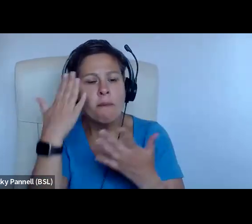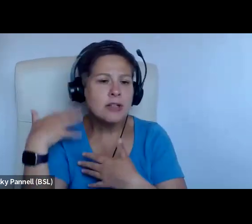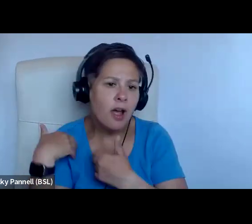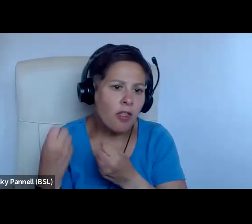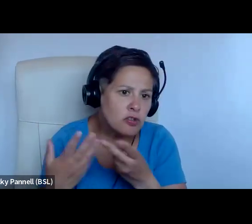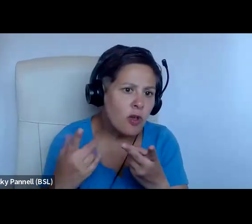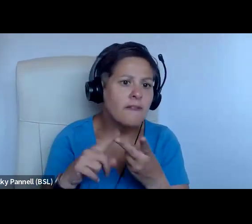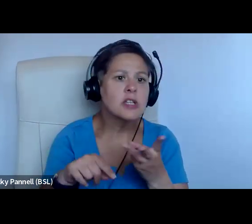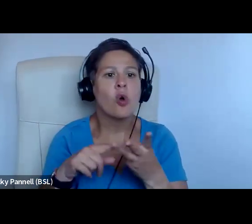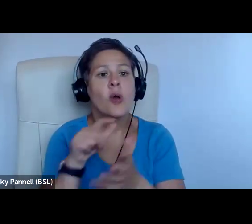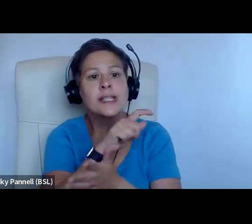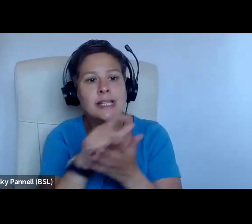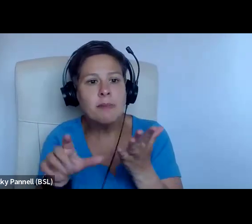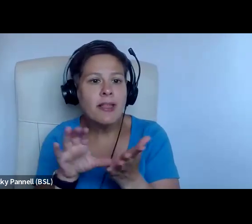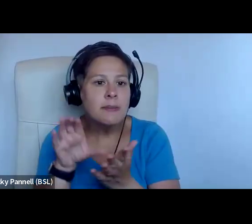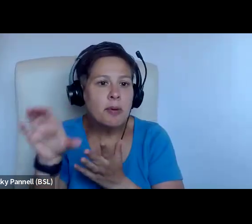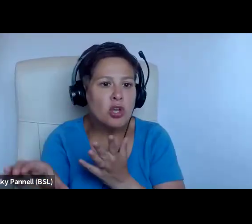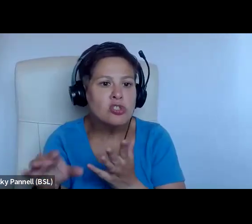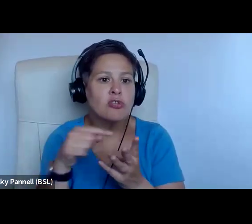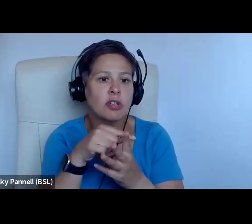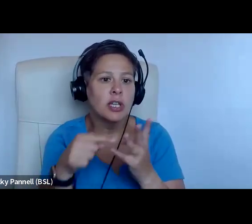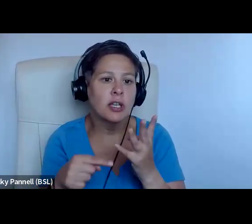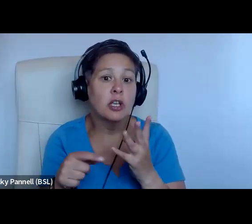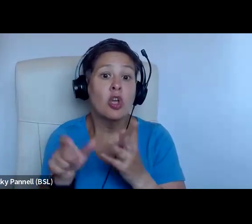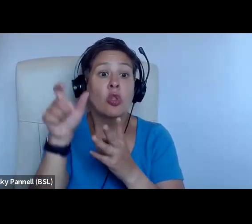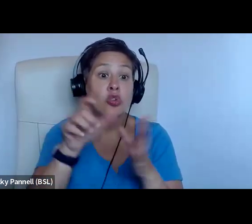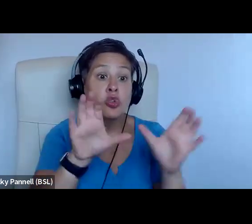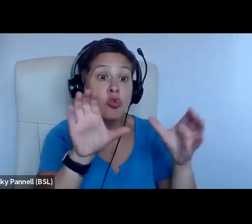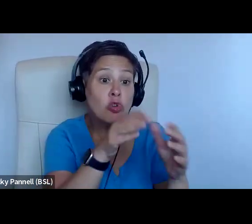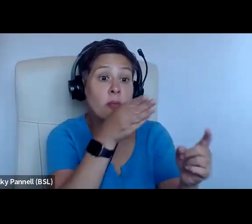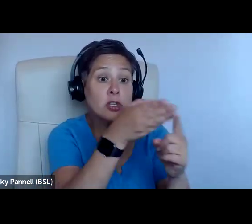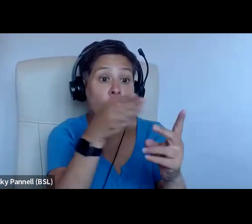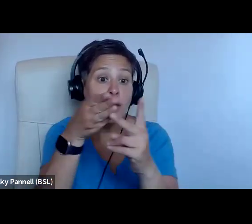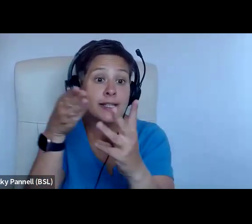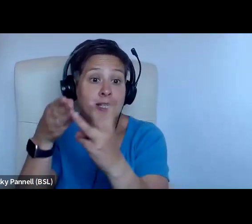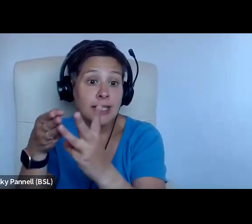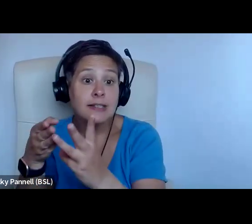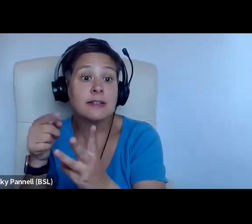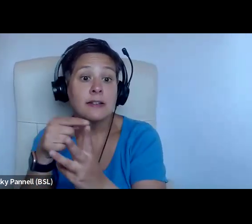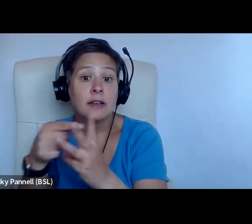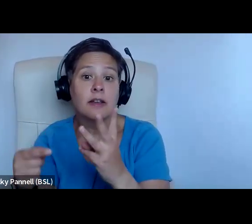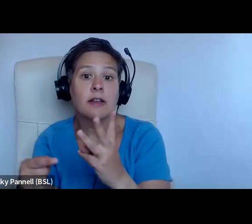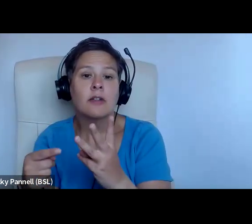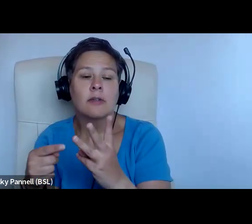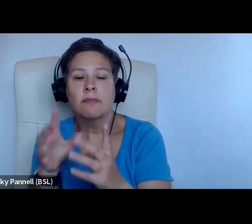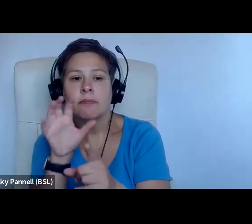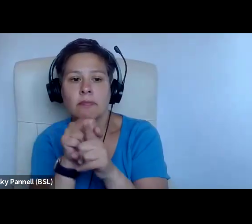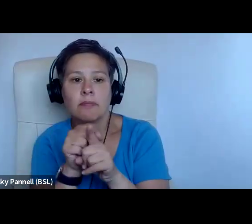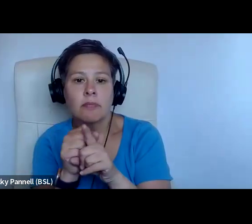as economic status, race, disability English as a second language,